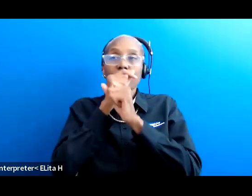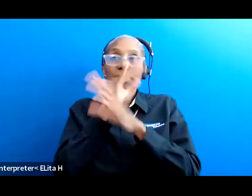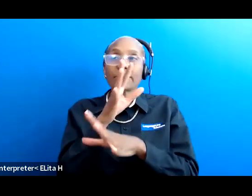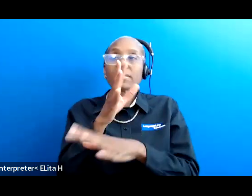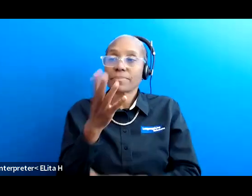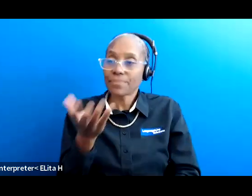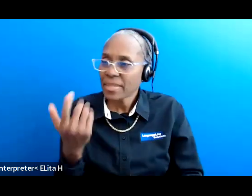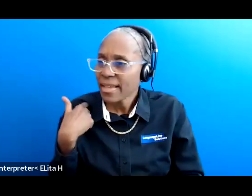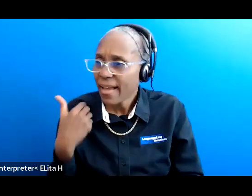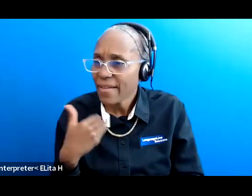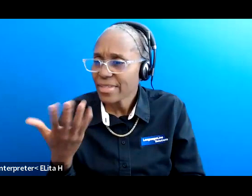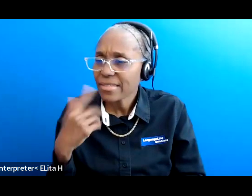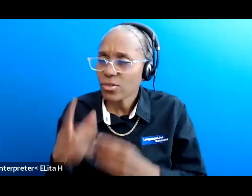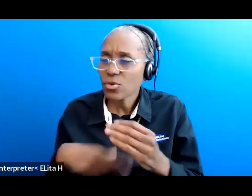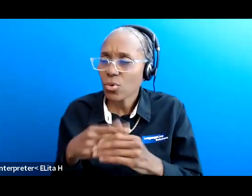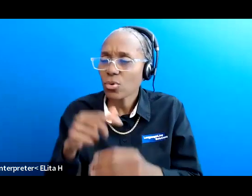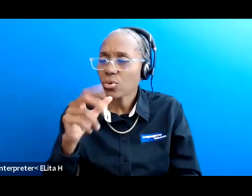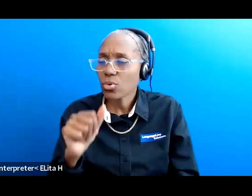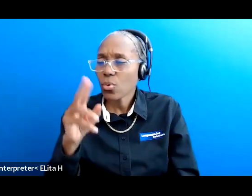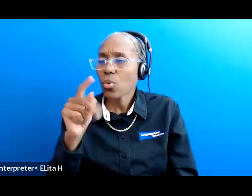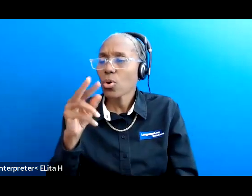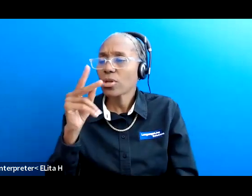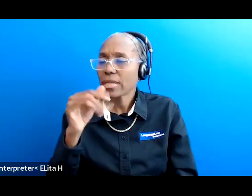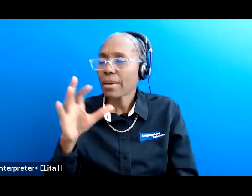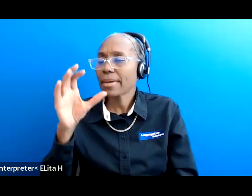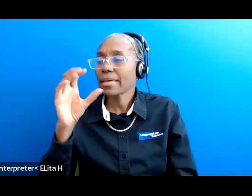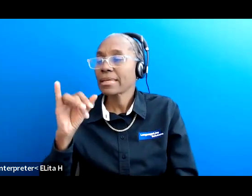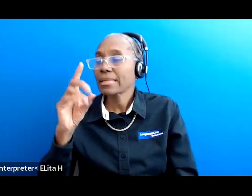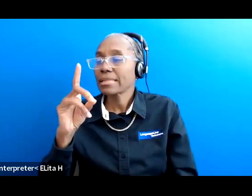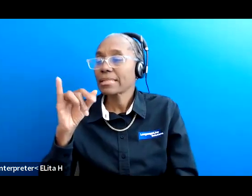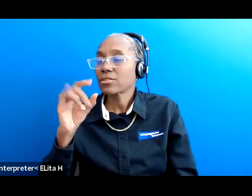I have this thing called autonomic dysreflexia. Most people will have never heard of it.